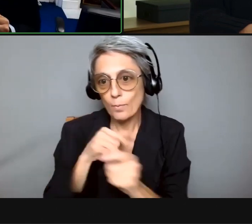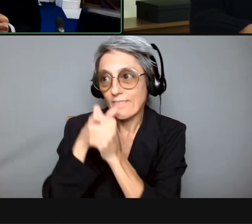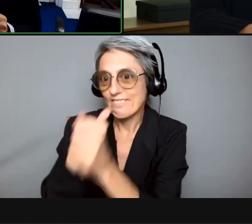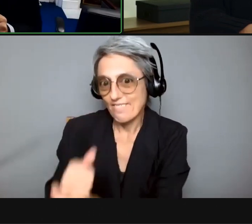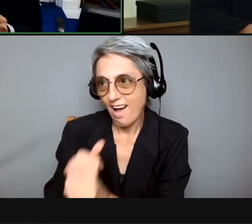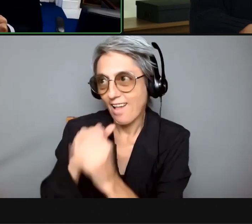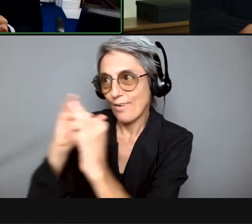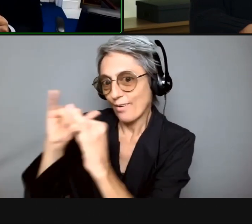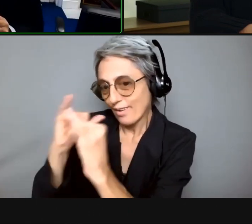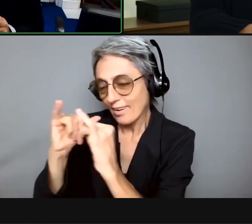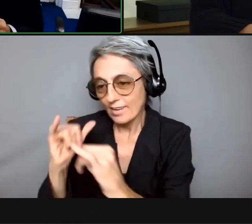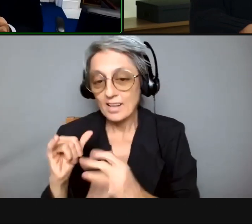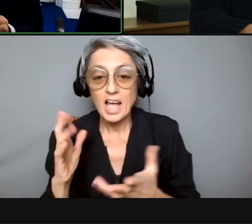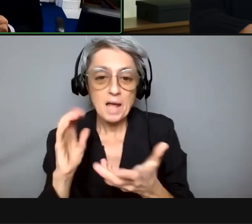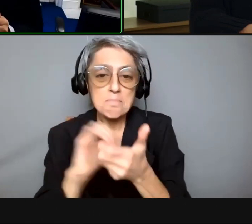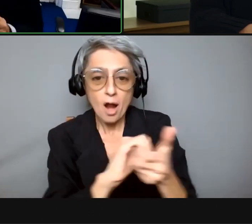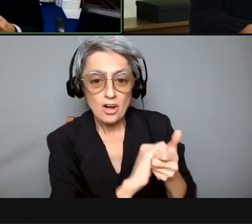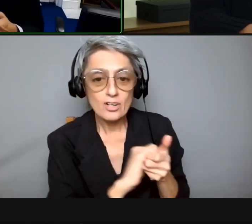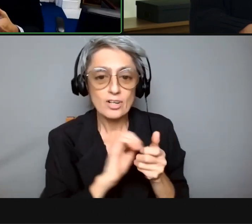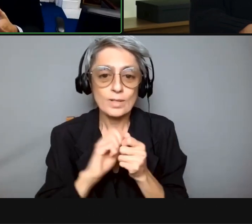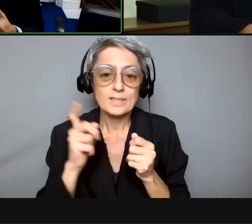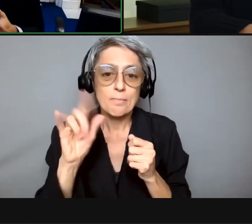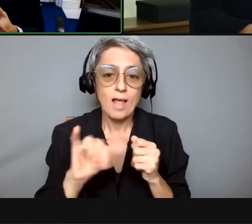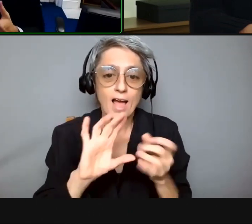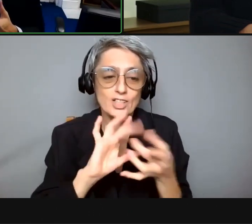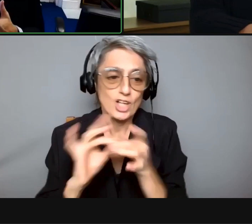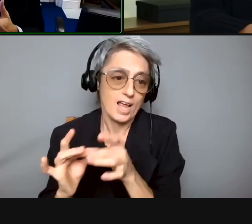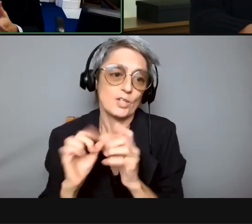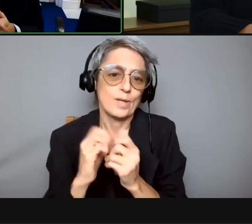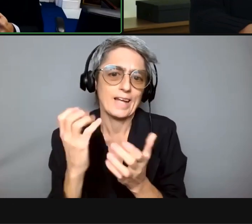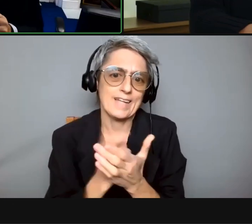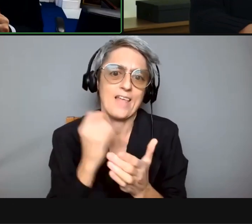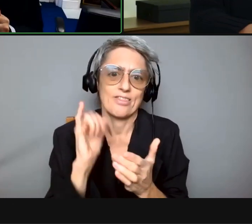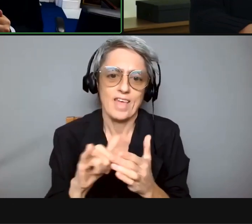with your supply chain, you can get it and you can really move the market in profound ways.